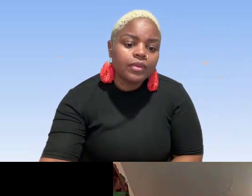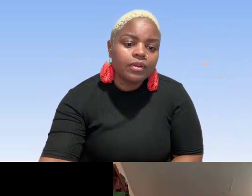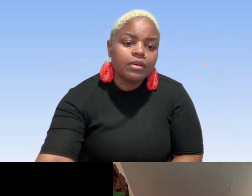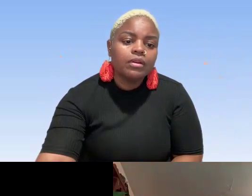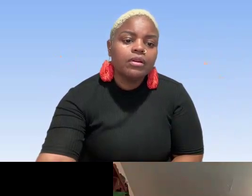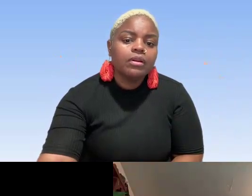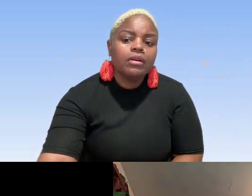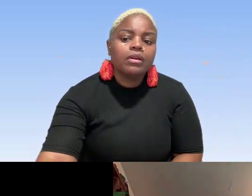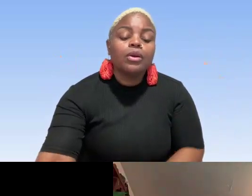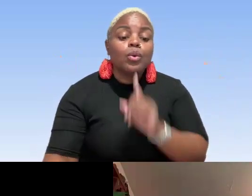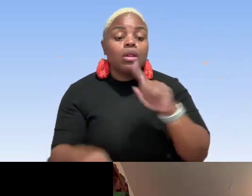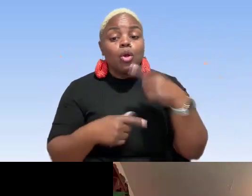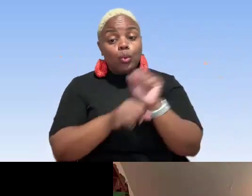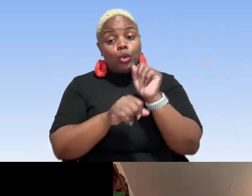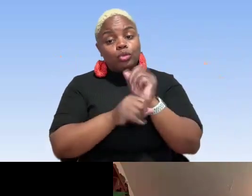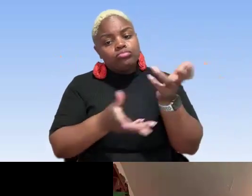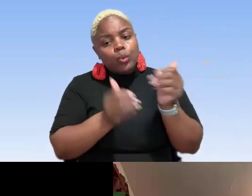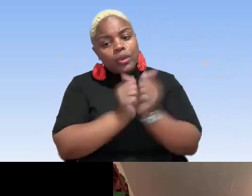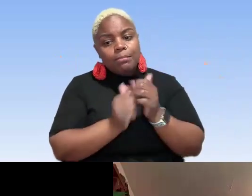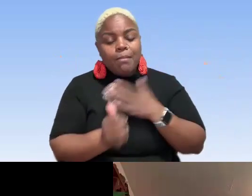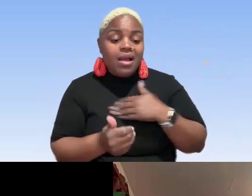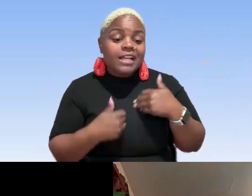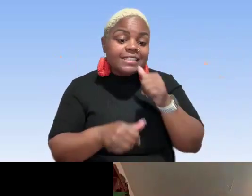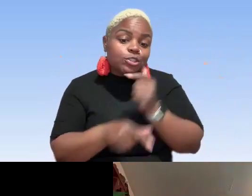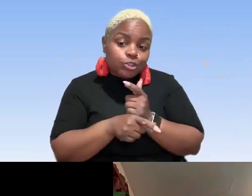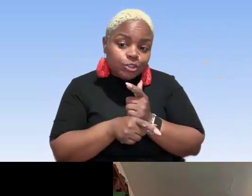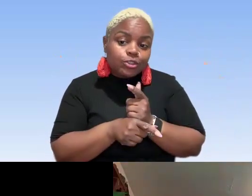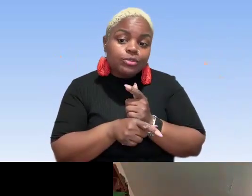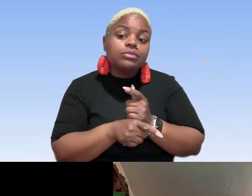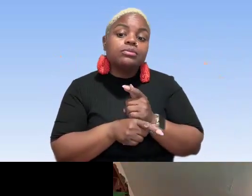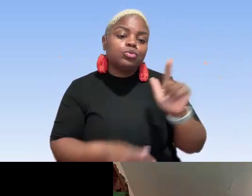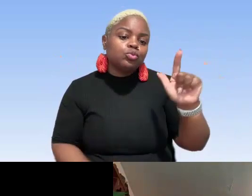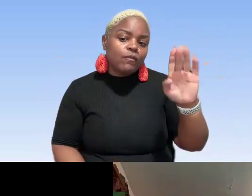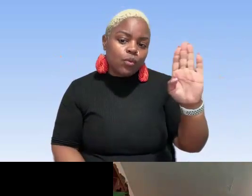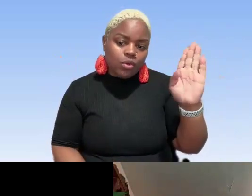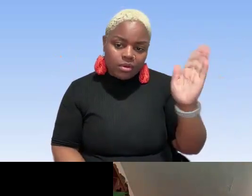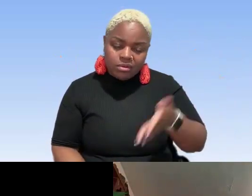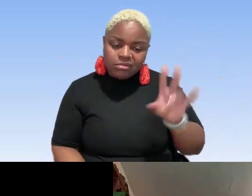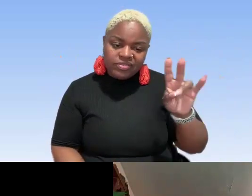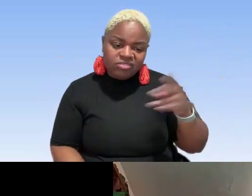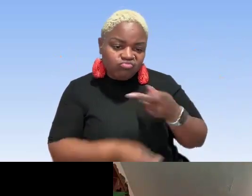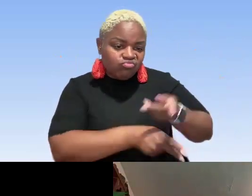who has 24-hour care needs since I was really young. Um, I am the oldest of two siblings.